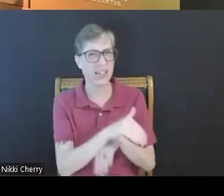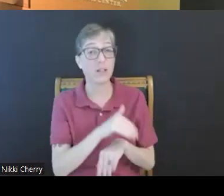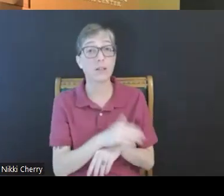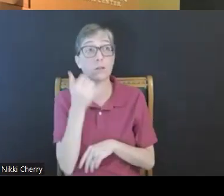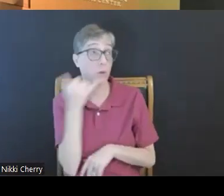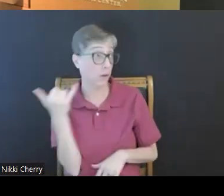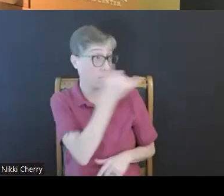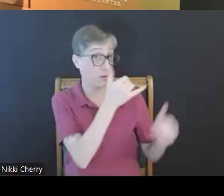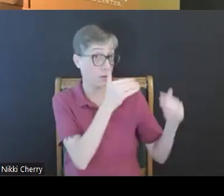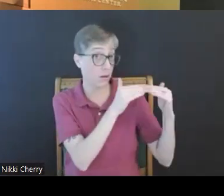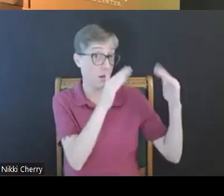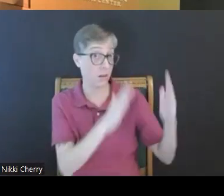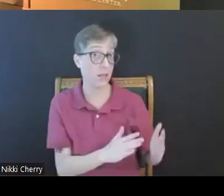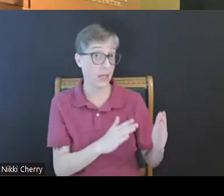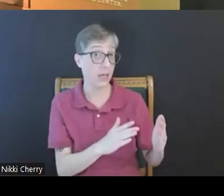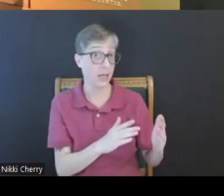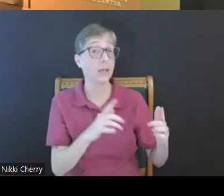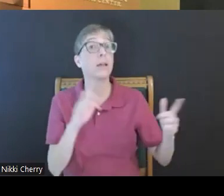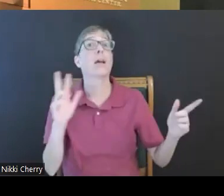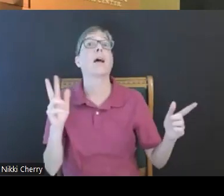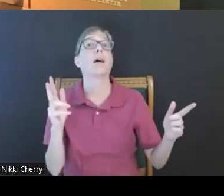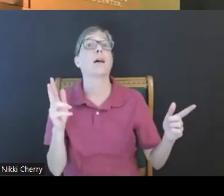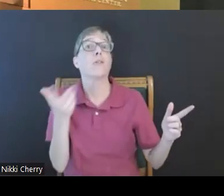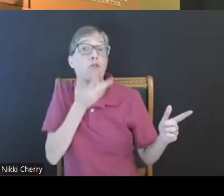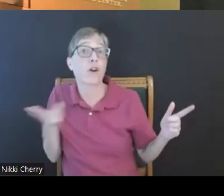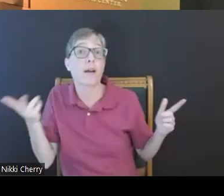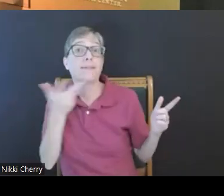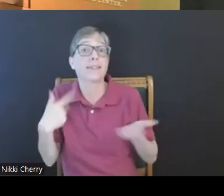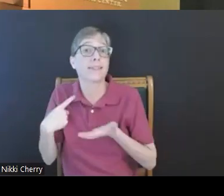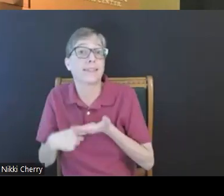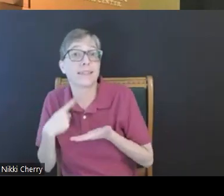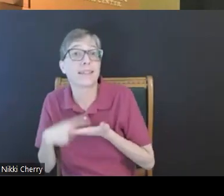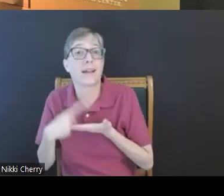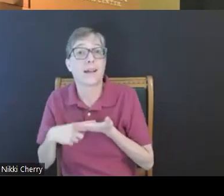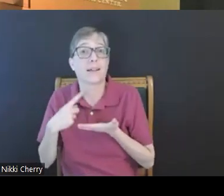got on the phone with us we had a really great 30 minute three-way conversation and this doctor was